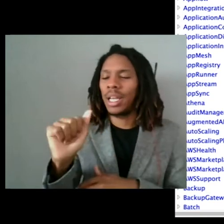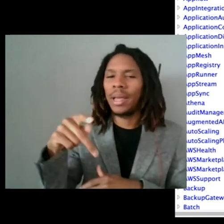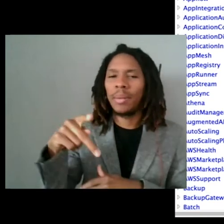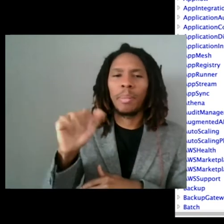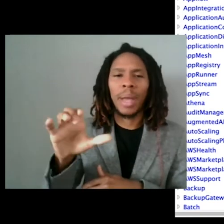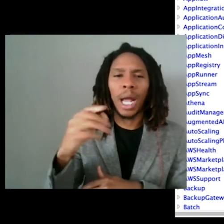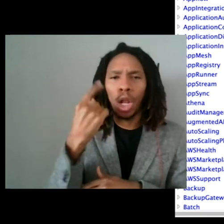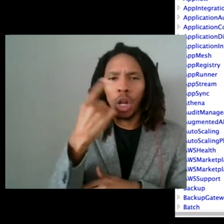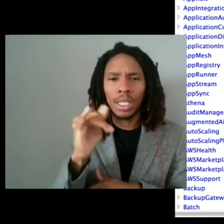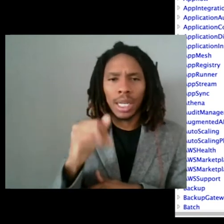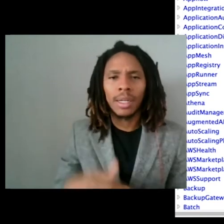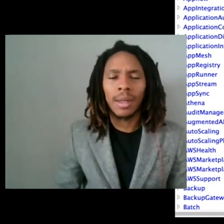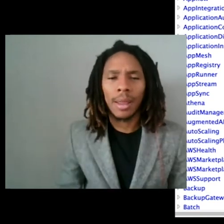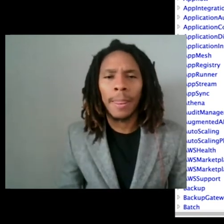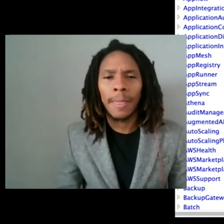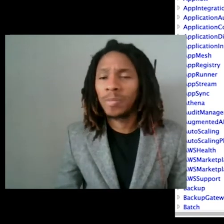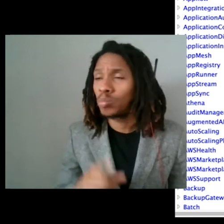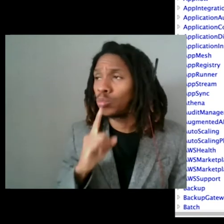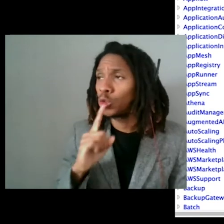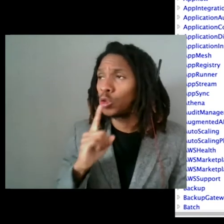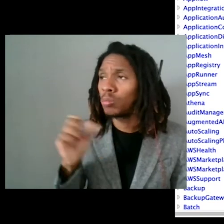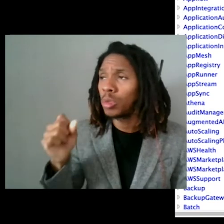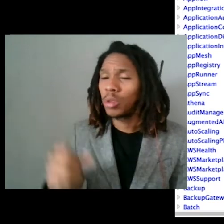Sure, yeah.